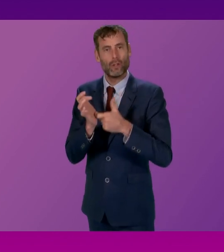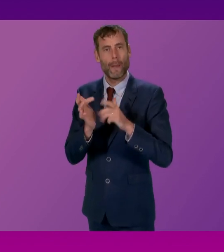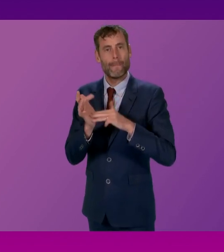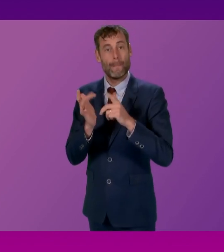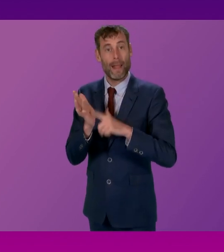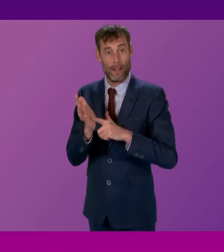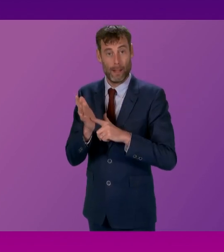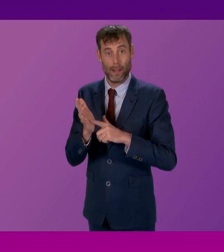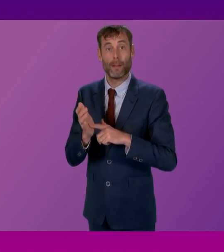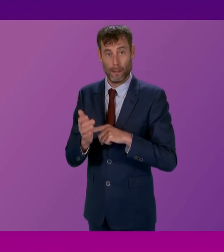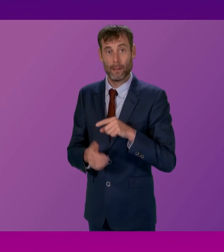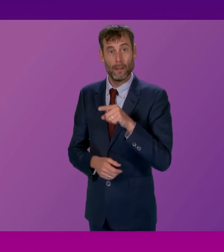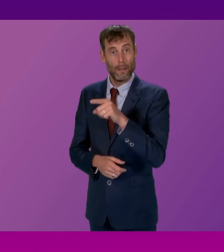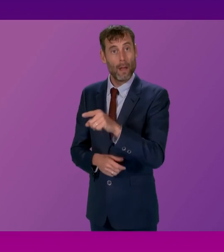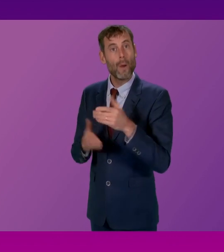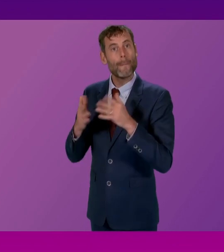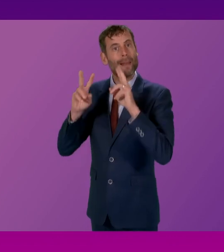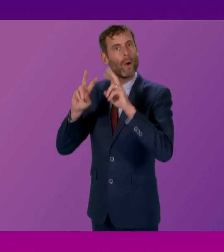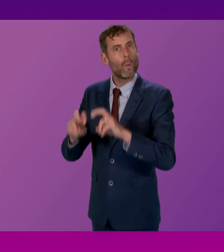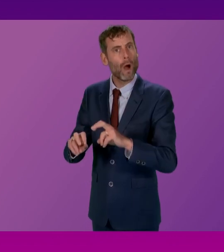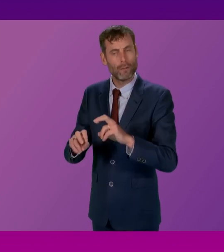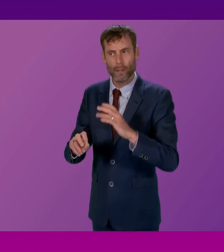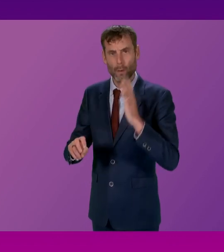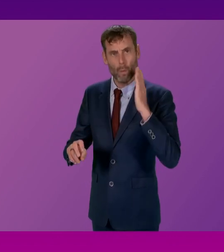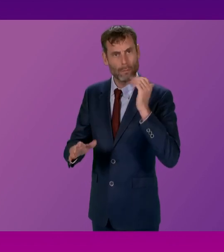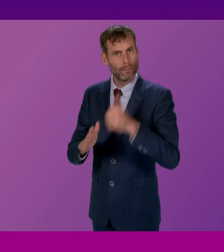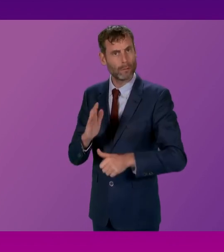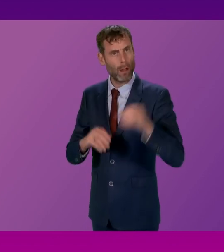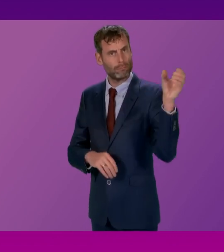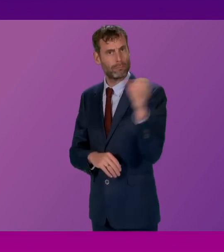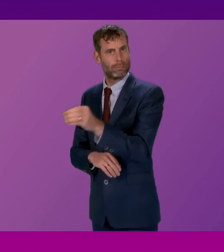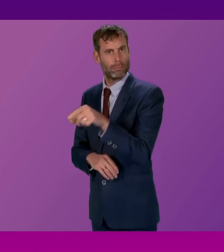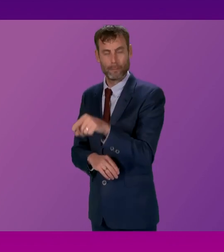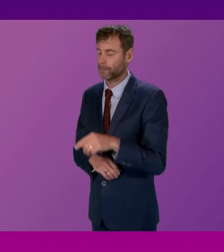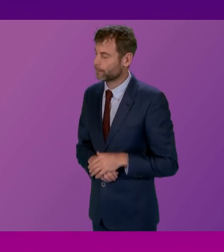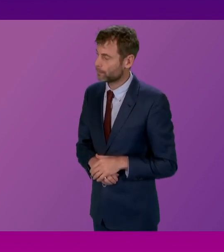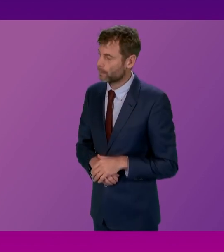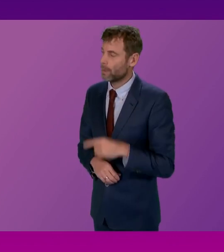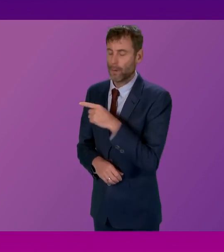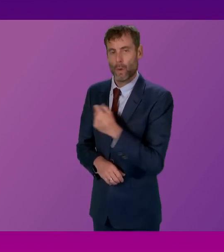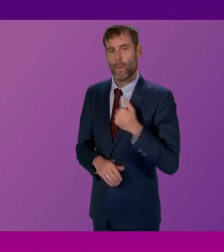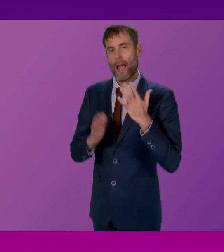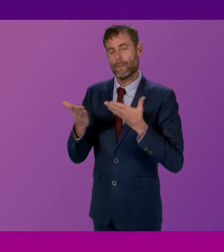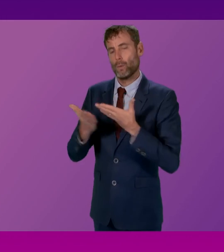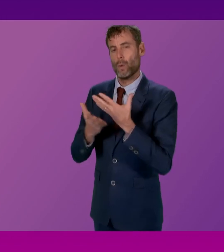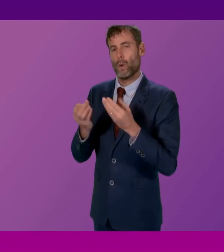Liz Smith will be aware that we have to consult the Lord President on that issue.